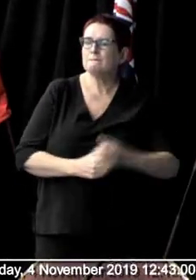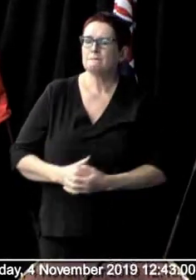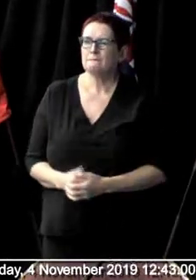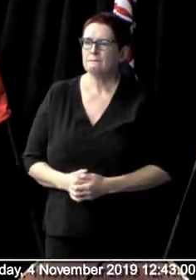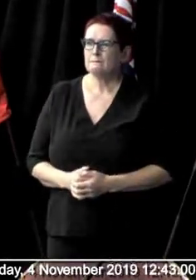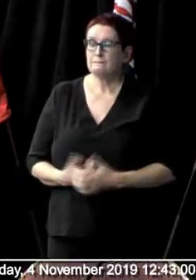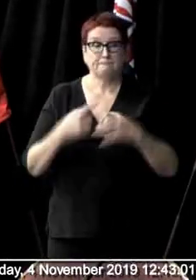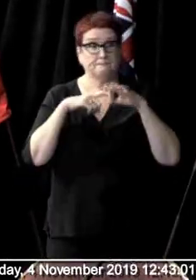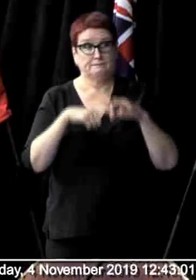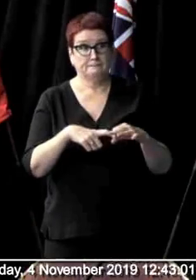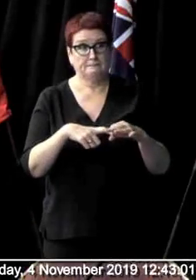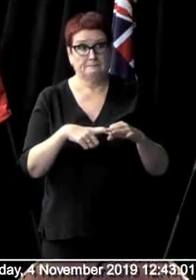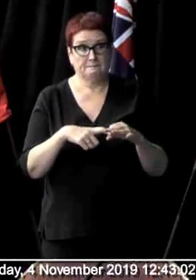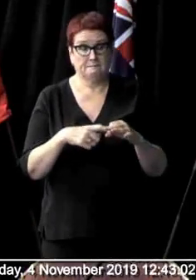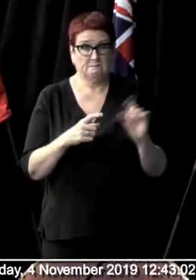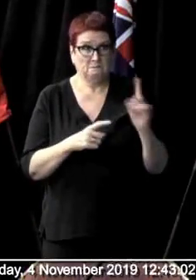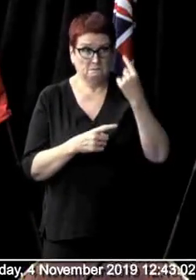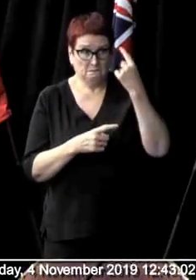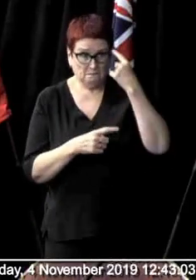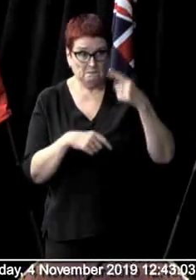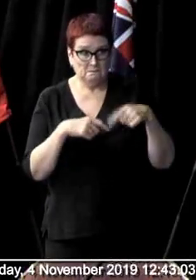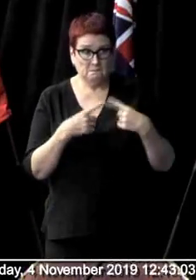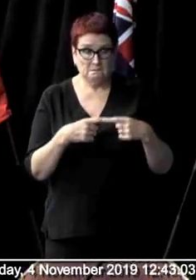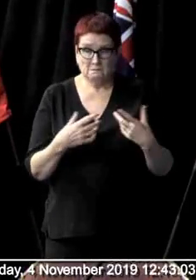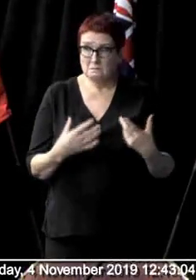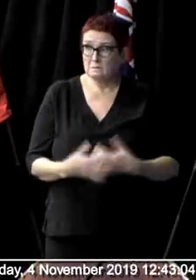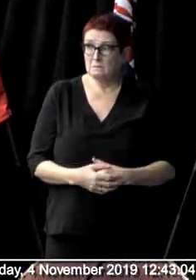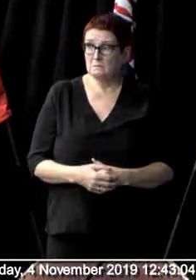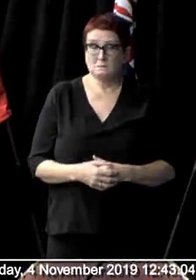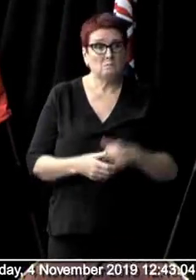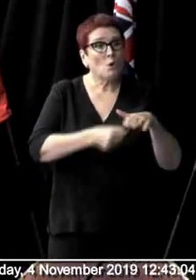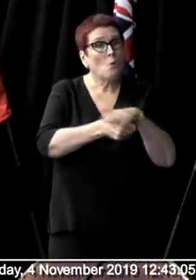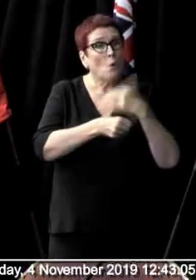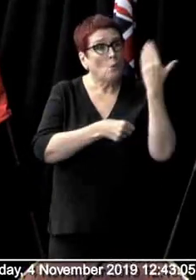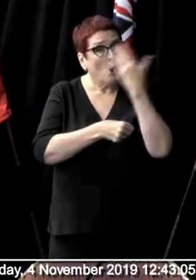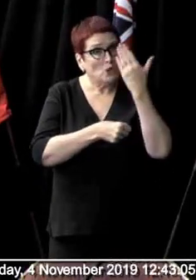And what’s your view as to the representativeness of the local high school you decided to go to?